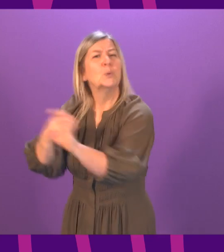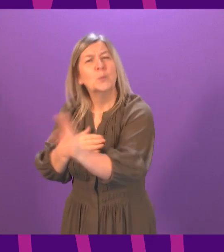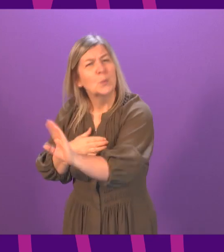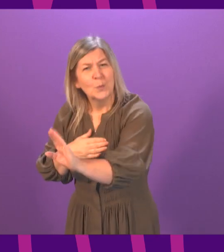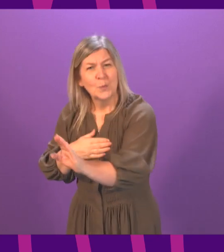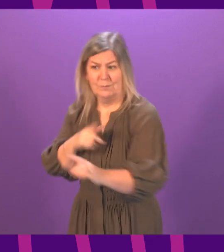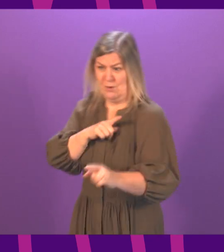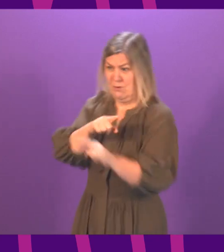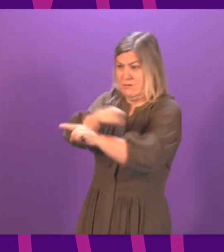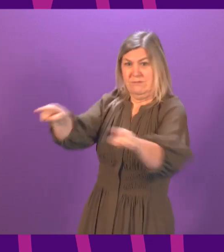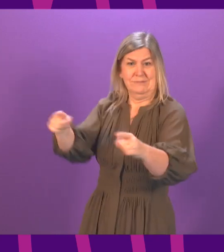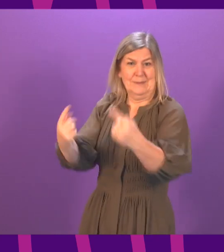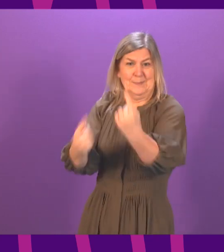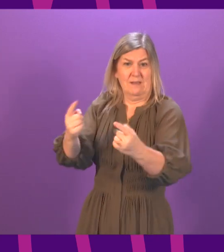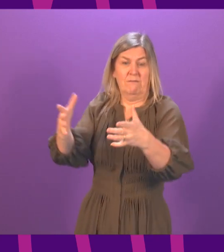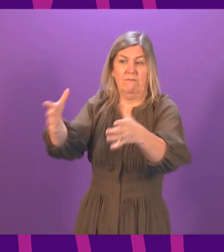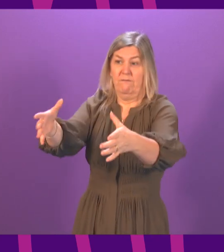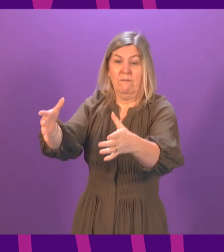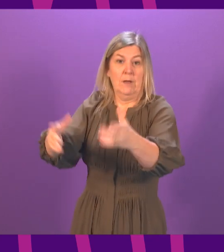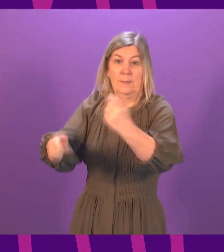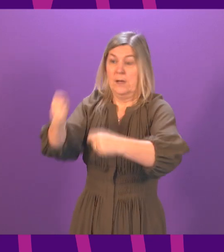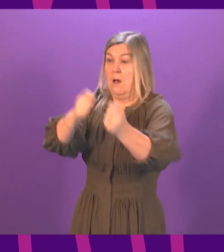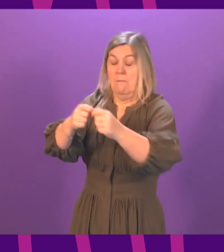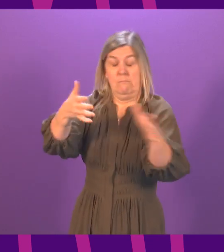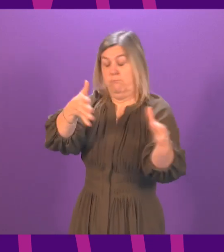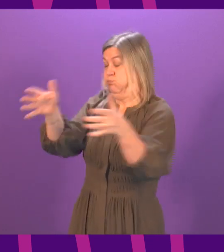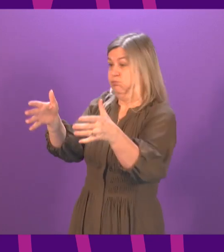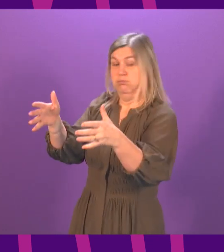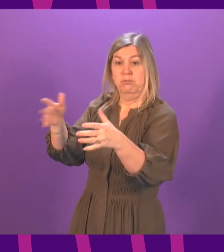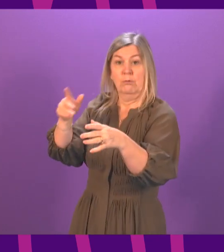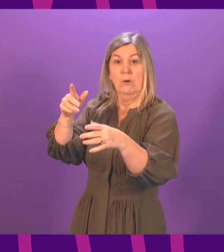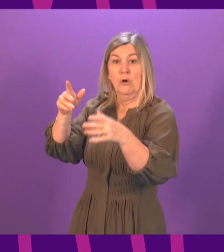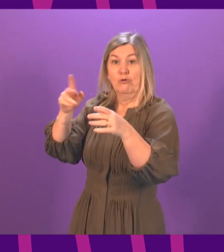would be diverted too much from caring for people with other needs.